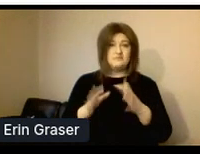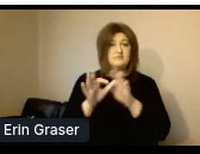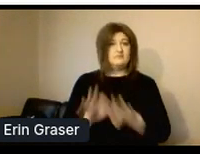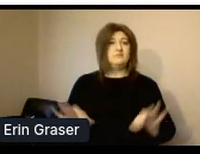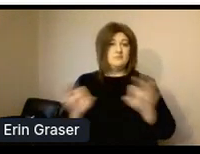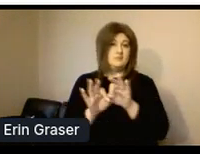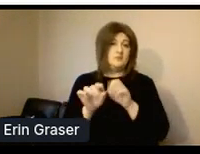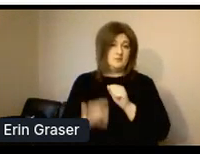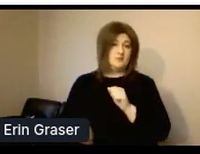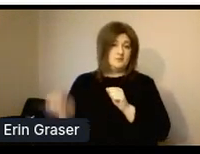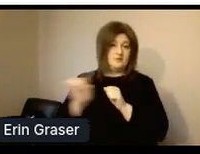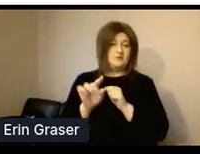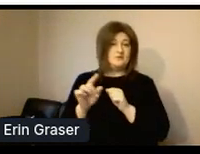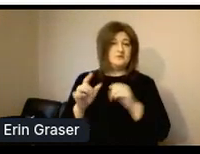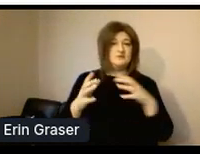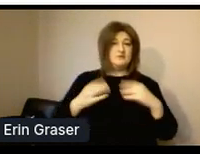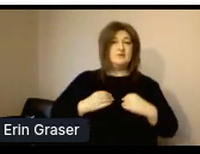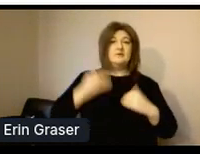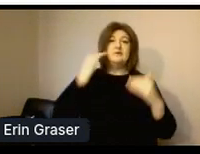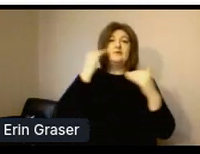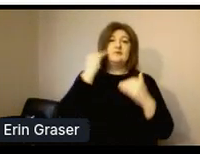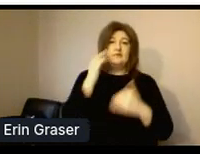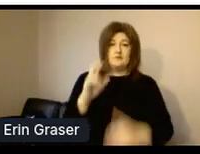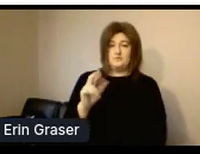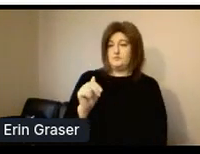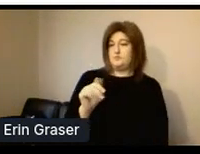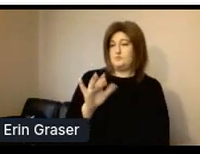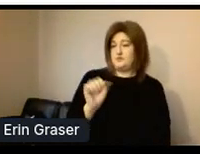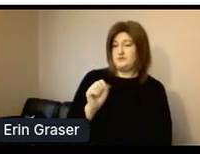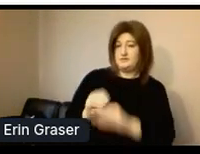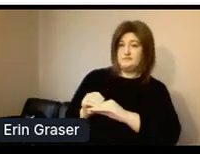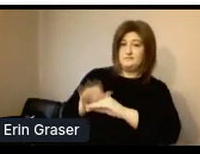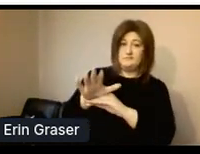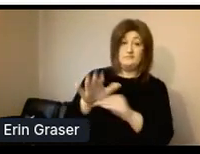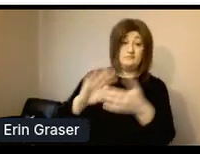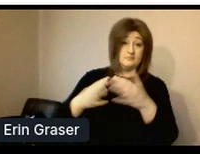to acknowledge how racism has impacted your communities.